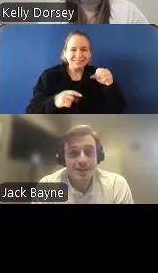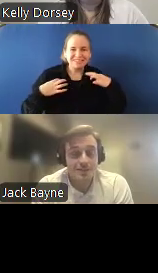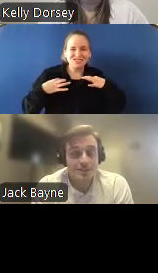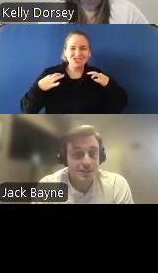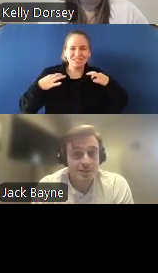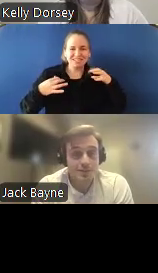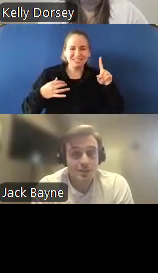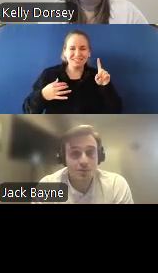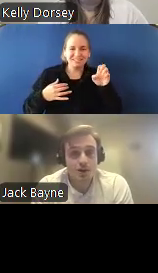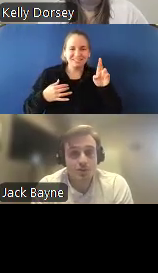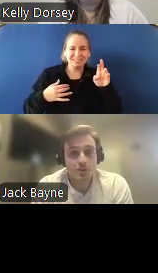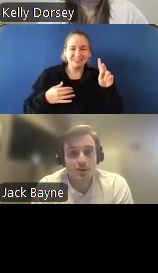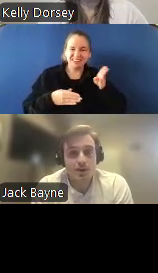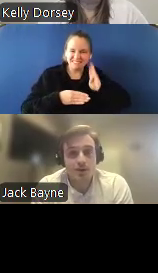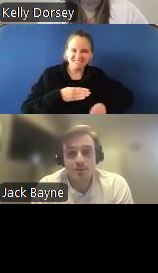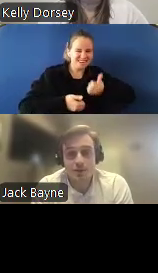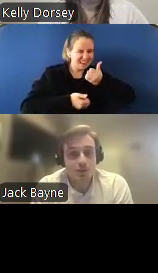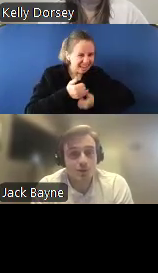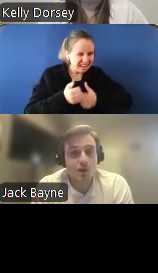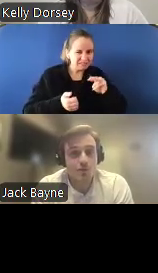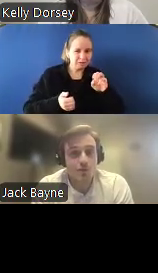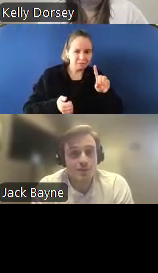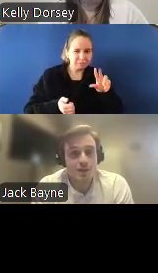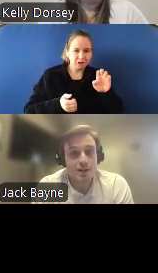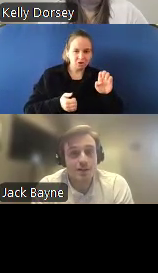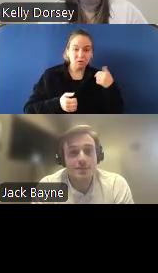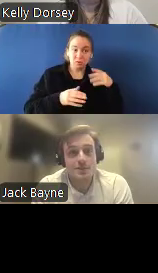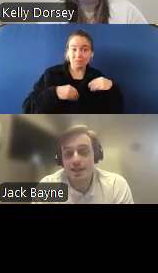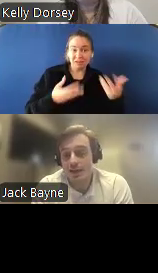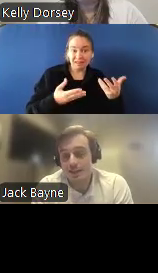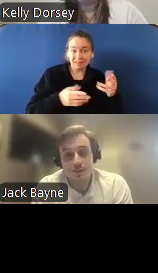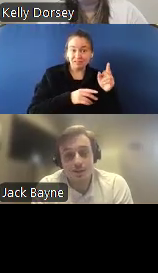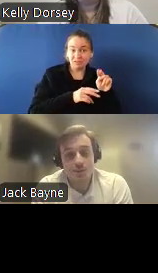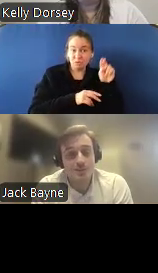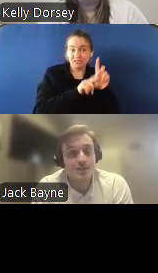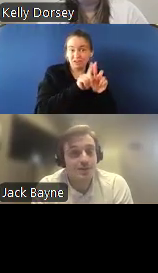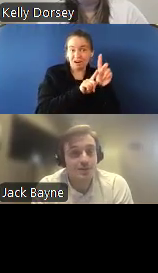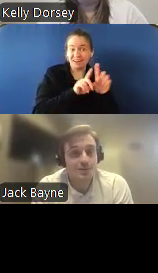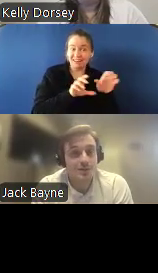he finished every single module that NorthStar offered. He did that in person and on his own